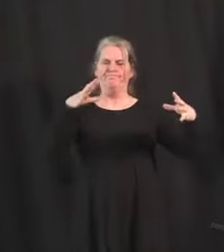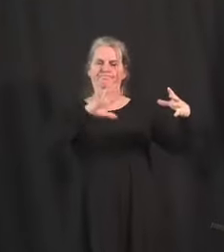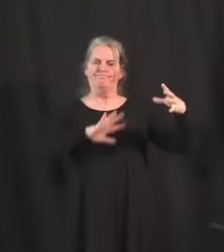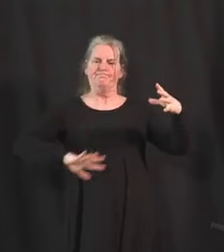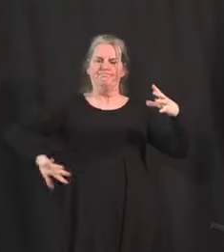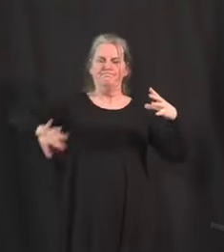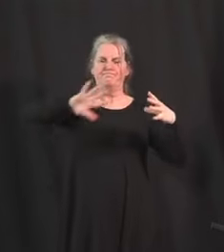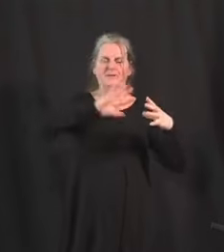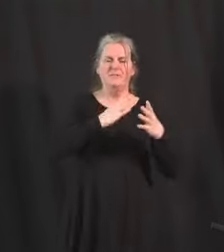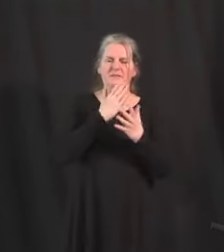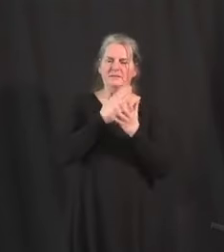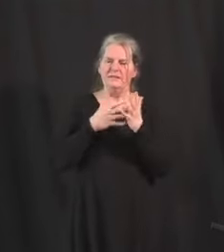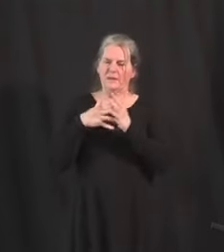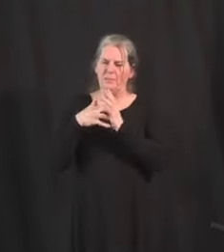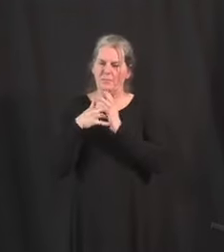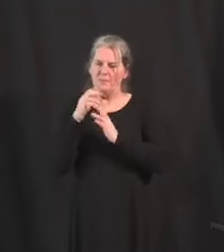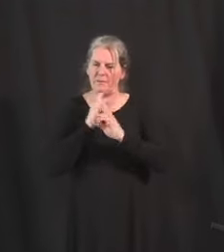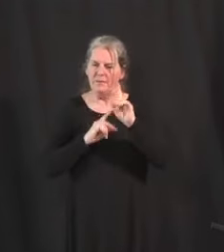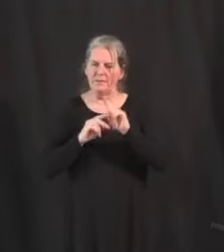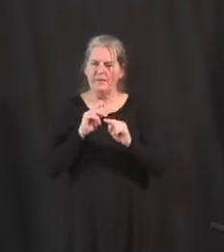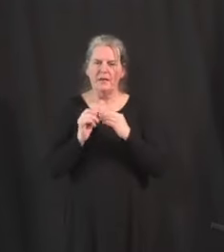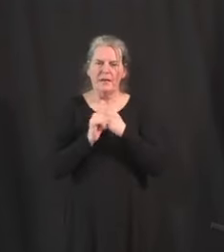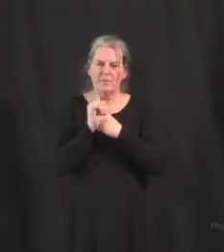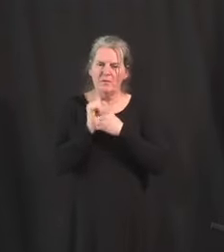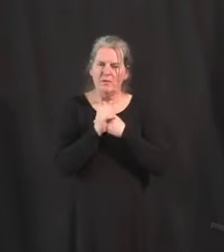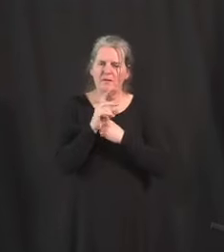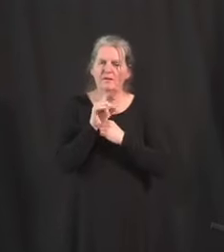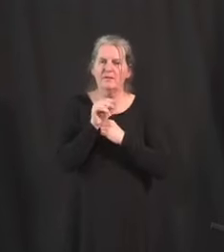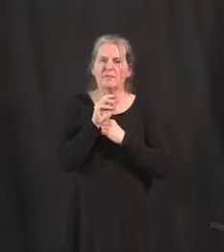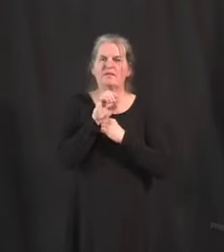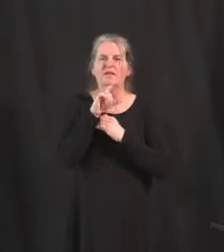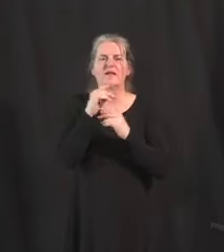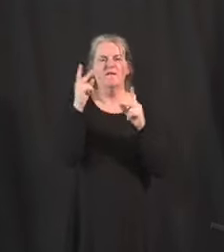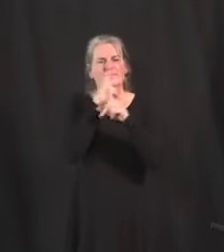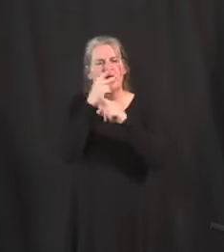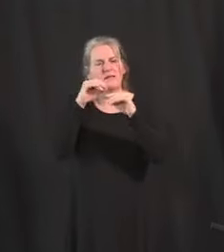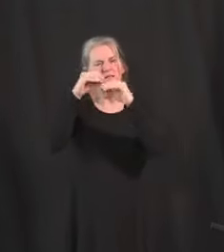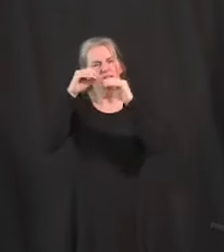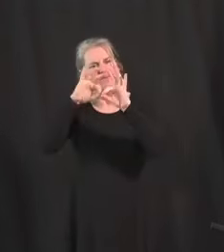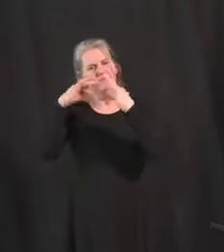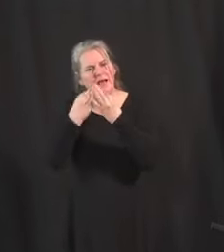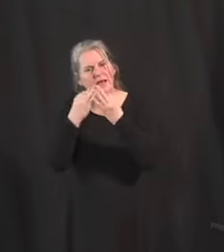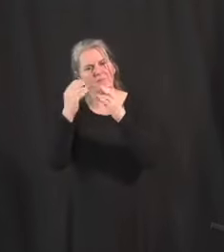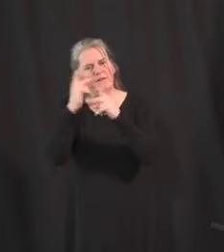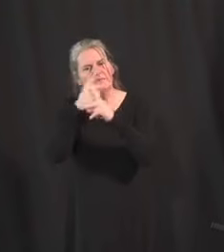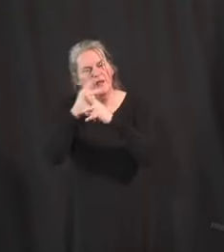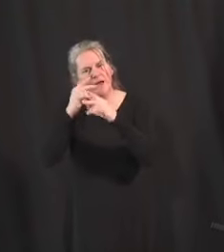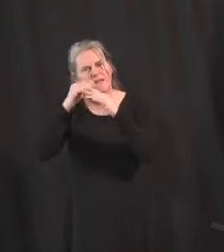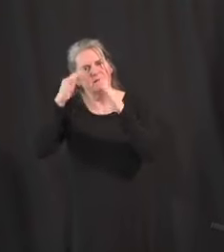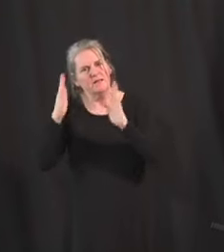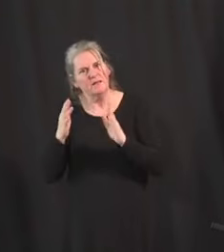THOSE AT RISK FOR DOMESTIC VIOLENCE AND SEE WHAT OTHER MEASURES WE CAN HAVE TO SUPPORT PEOPLE DURING A VERY DIFFICULT